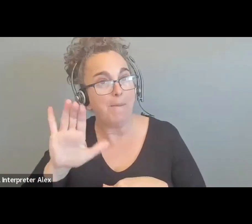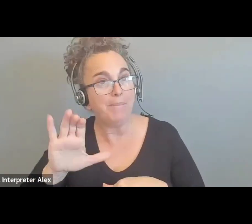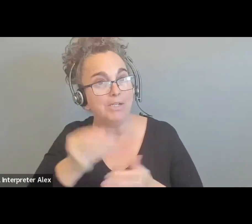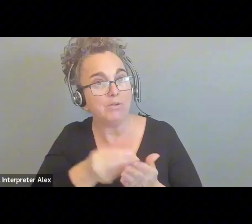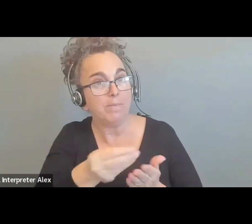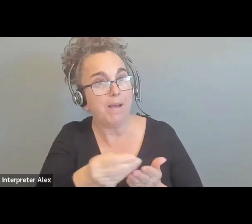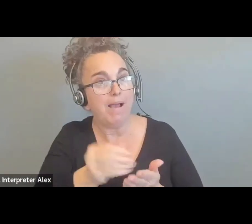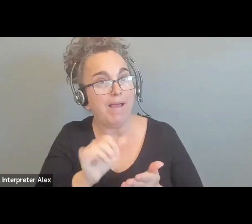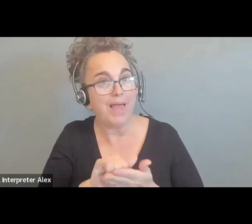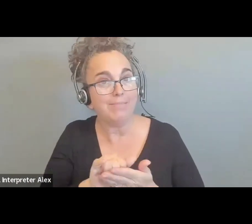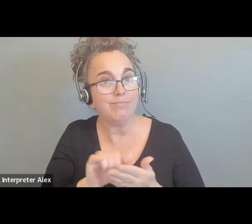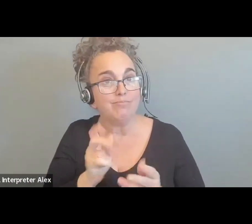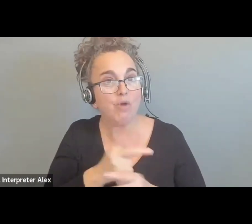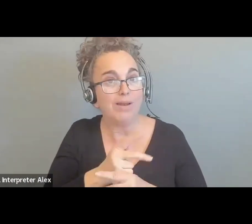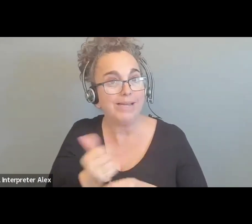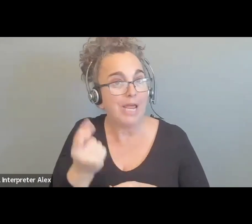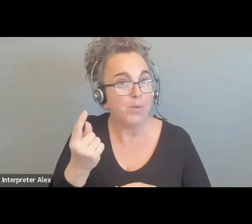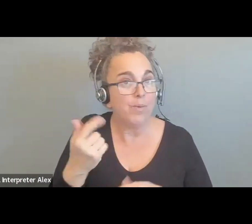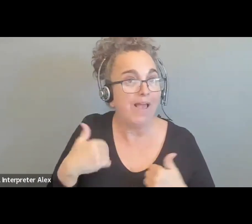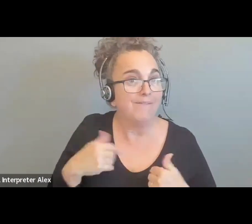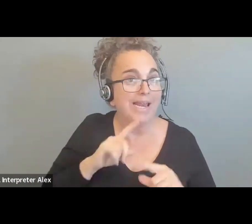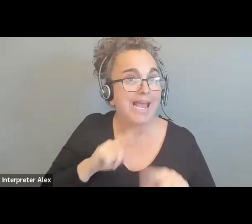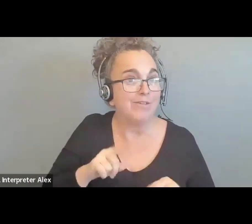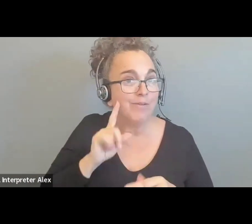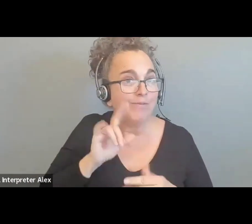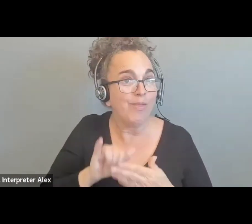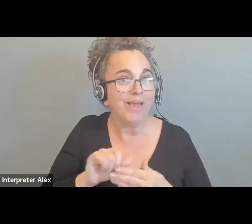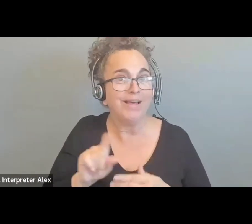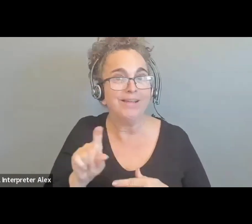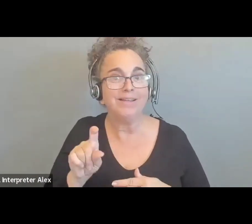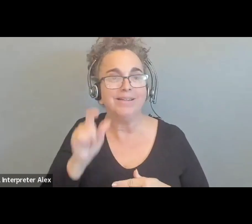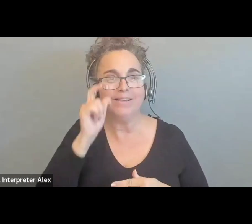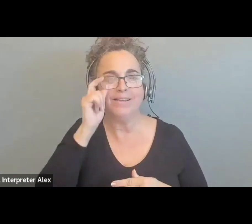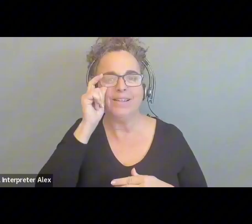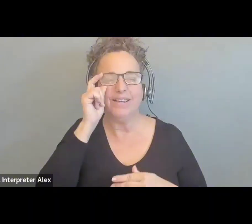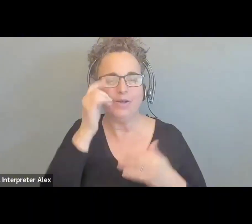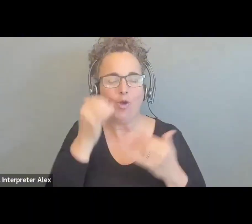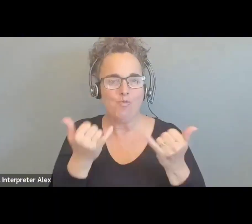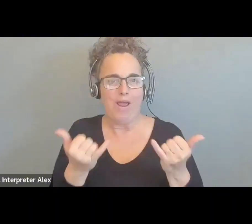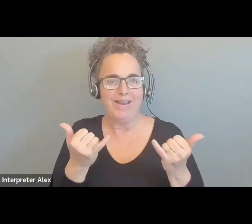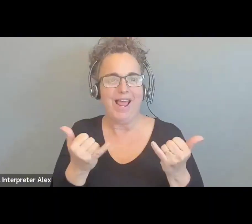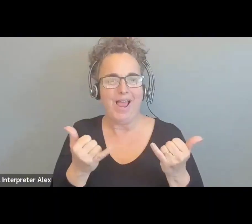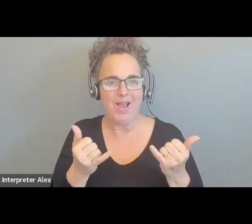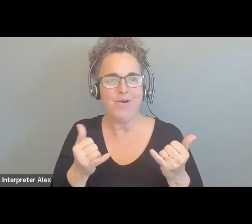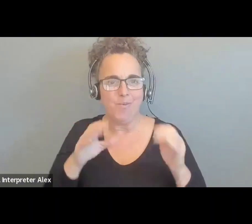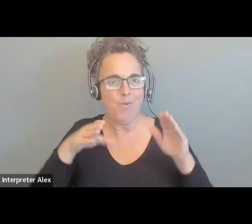Does anyone have an answer for that? Yeah, Sure. Right now what we're working on is actually completing the